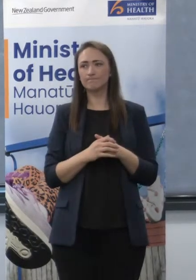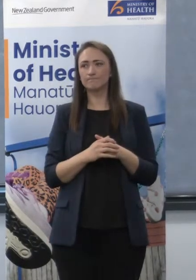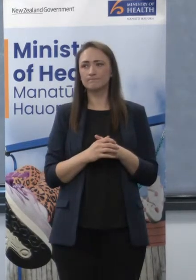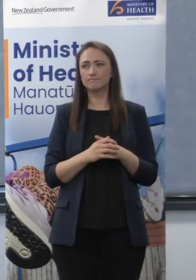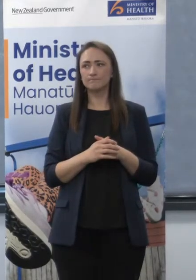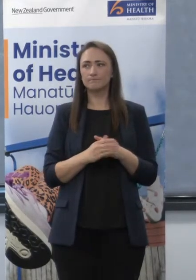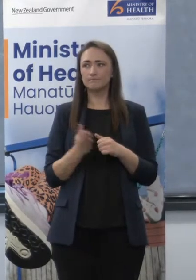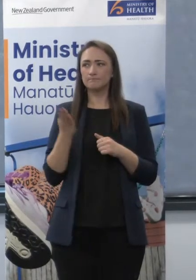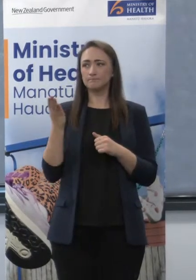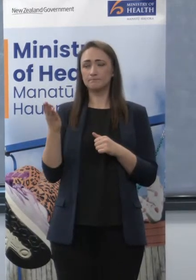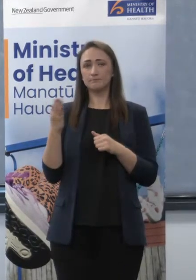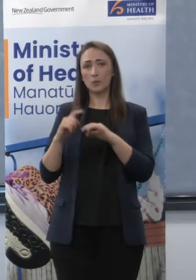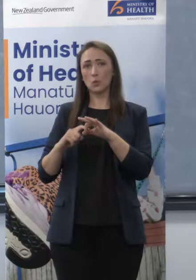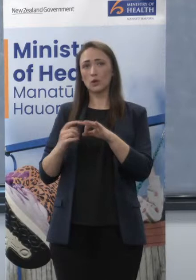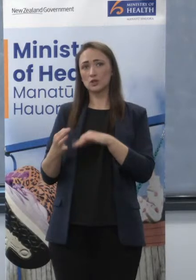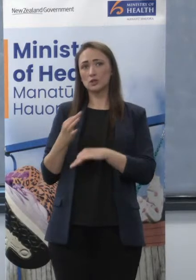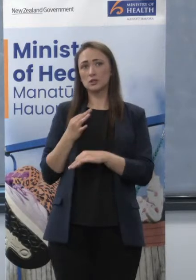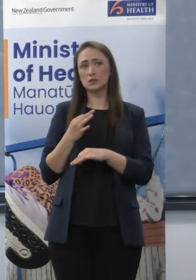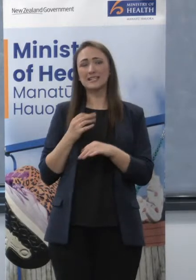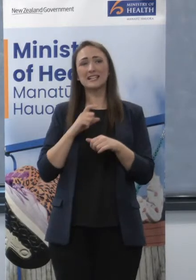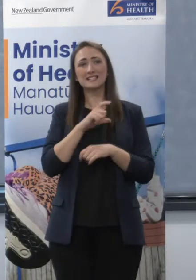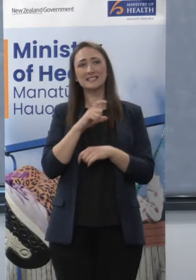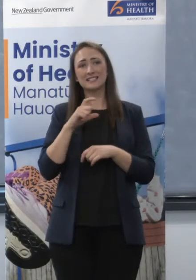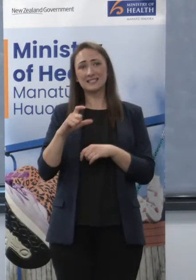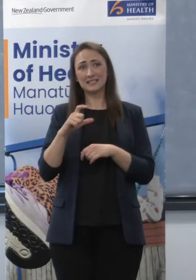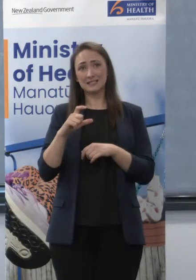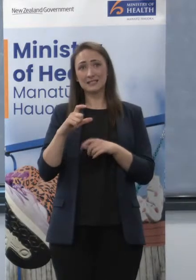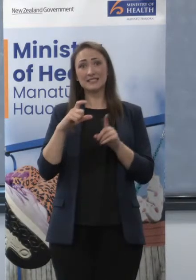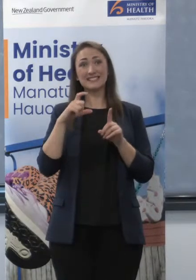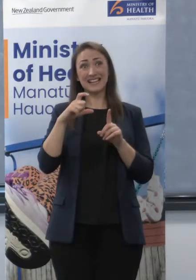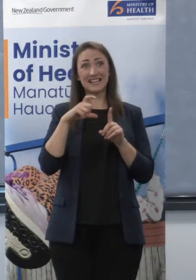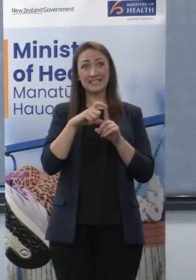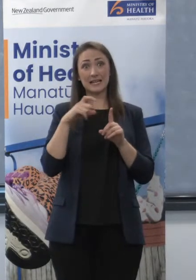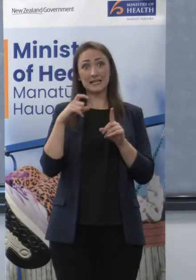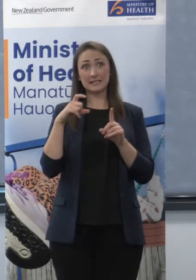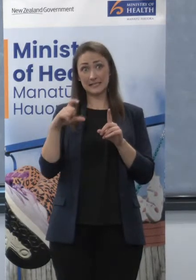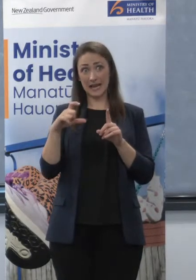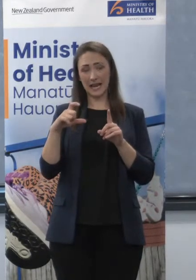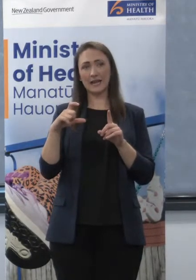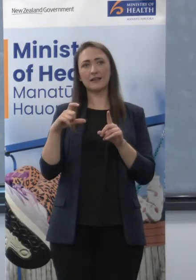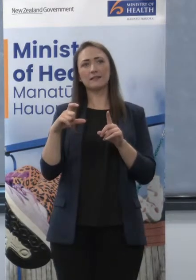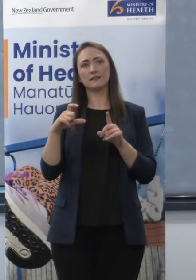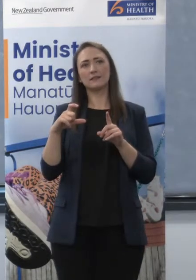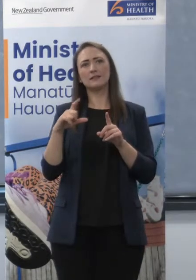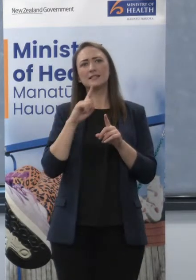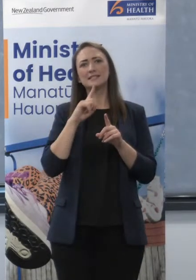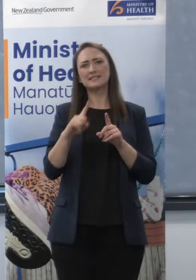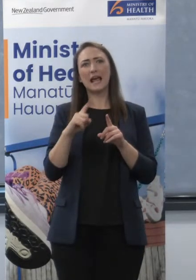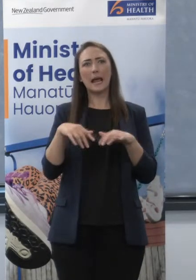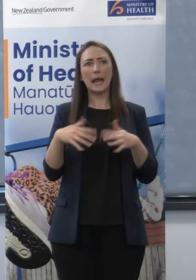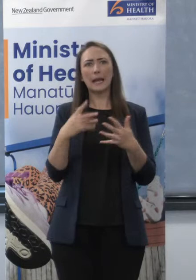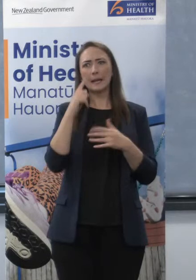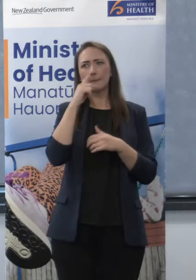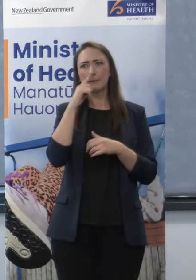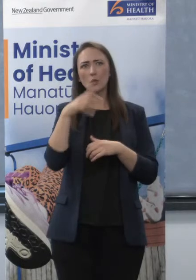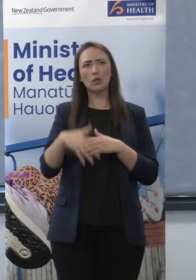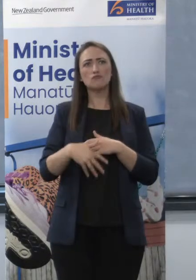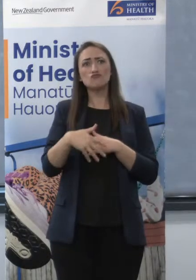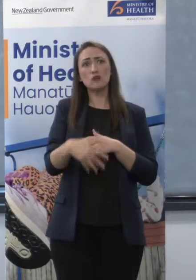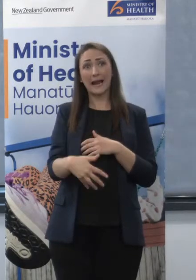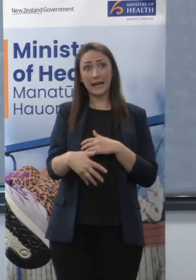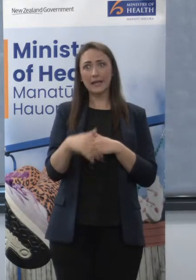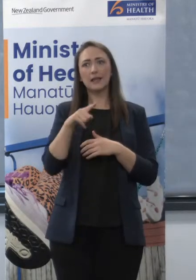profession's leading that.